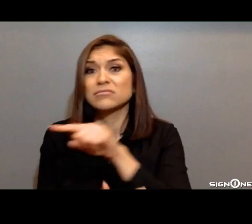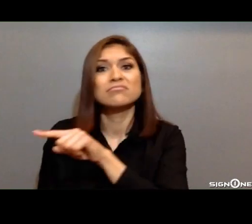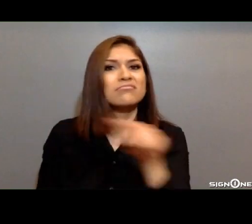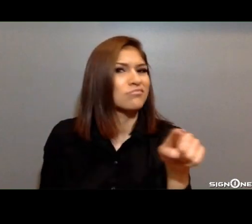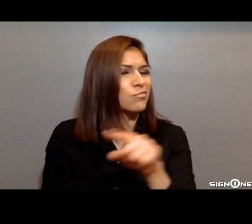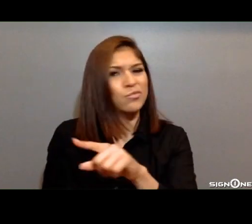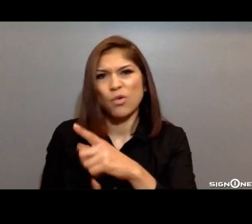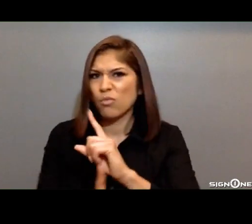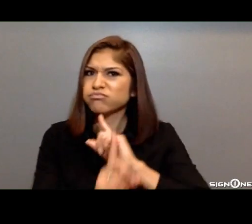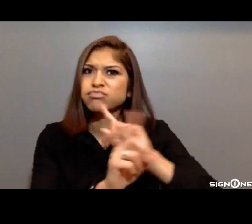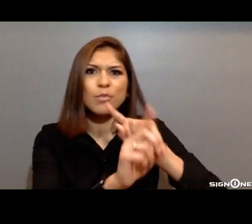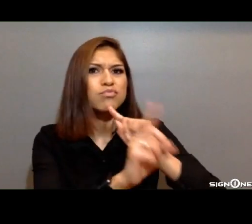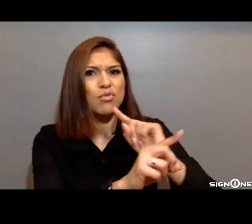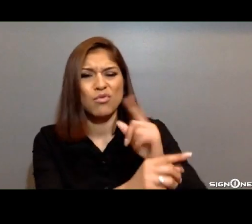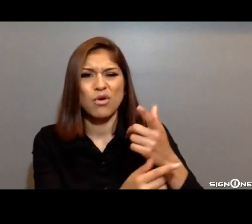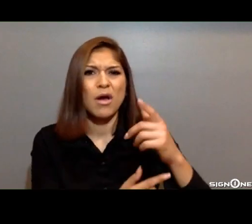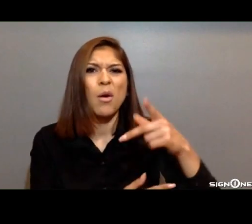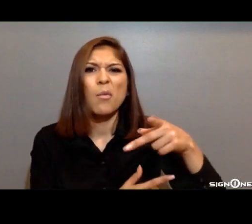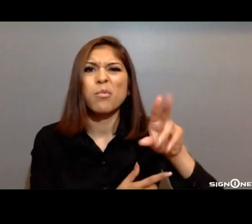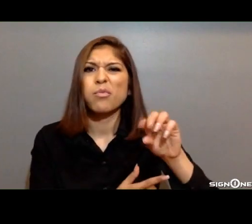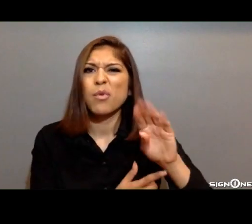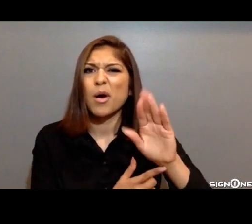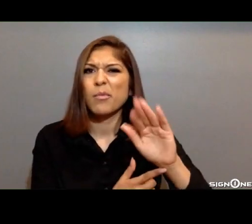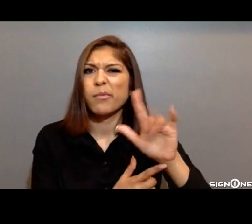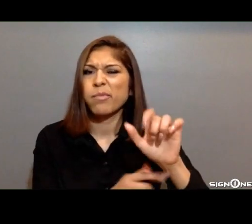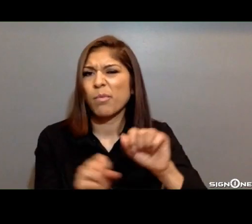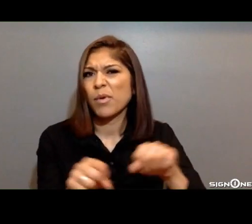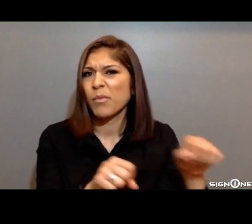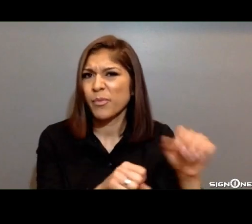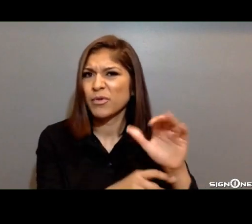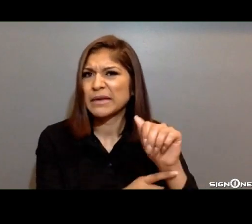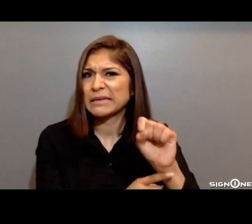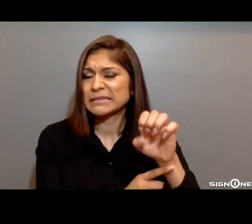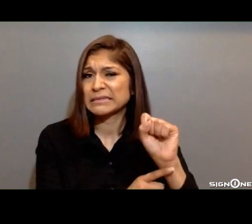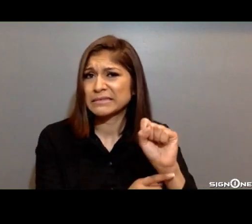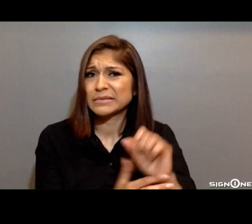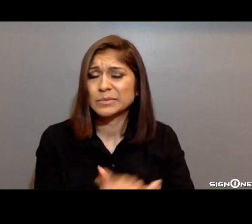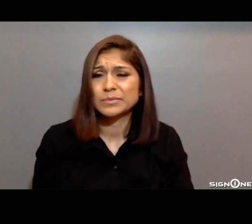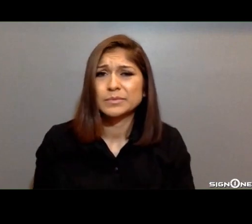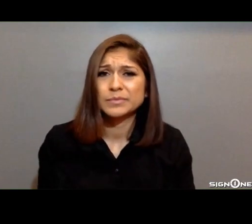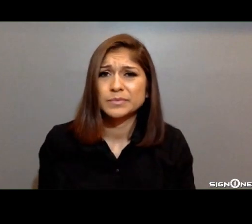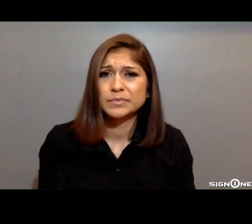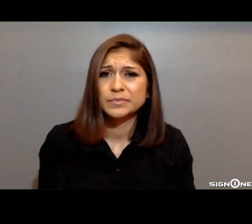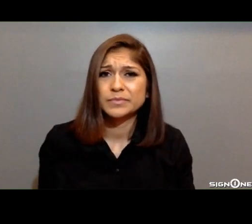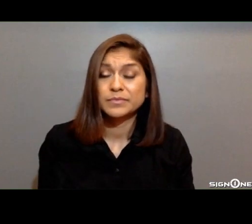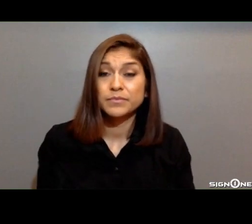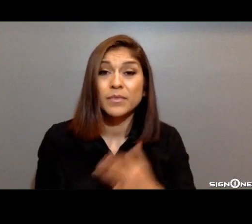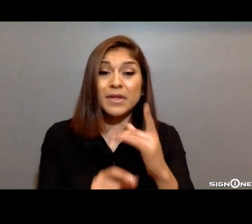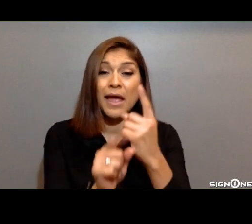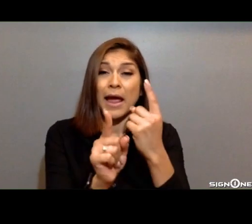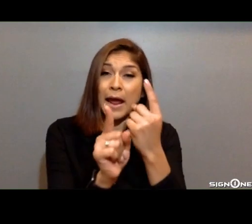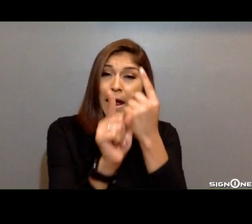are among those listed as not reporting probable cases.